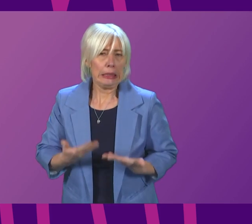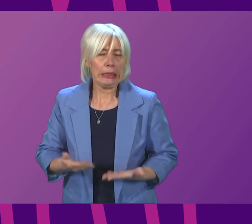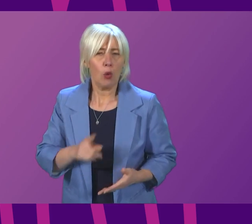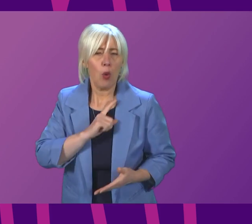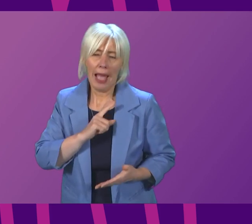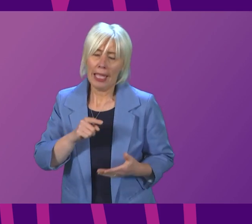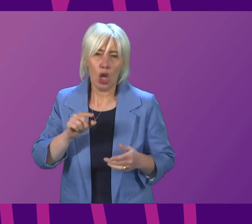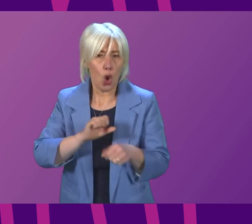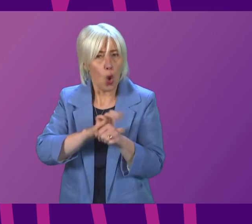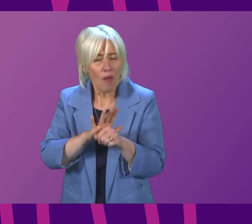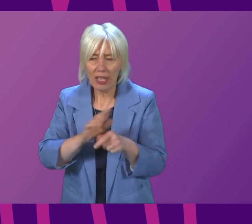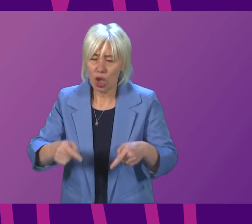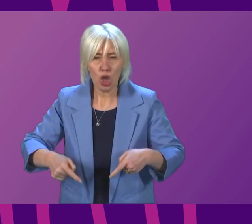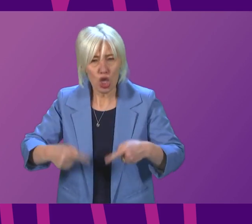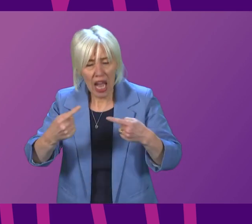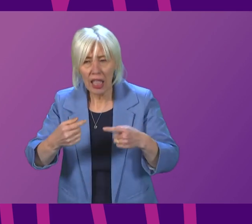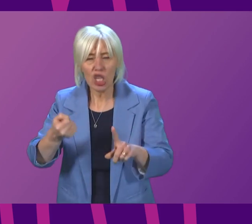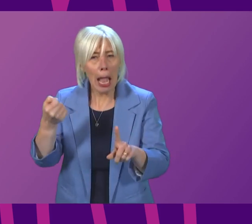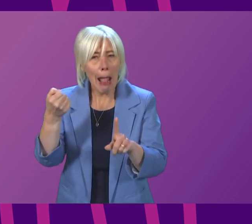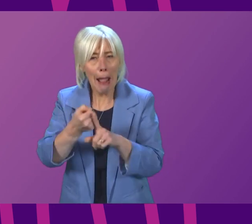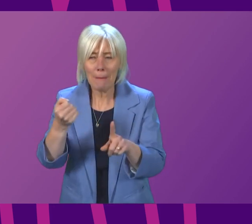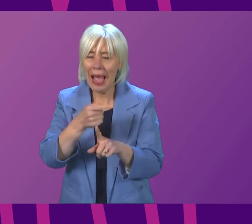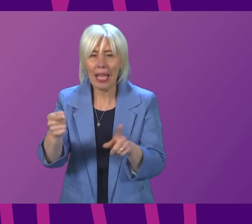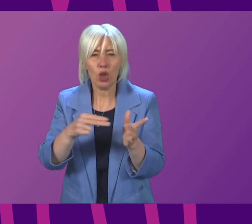challenges of Covid and the impact that it is having on the national health service,